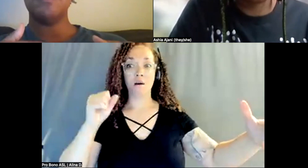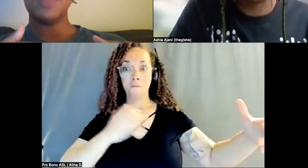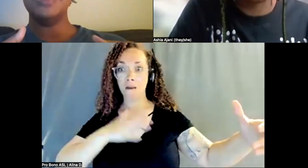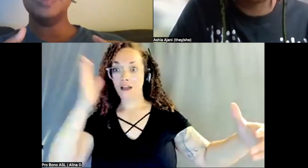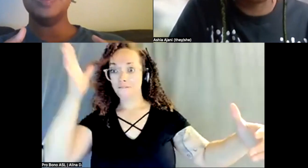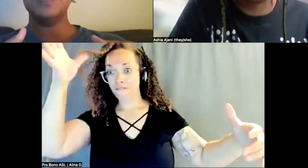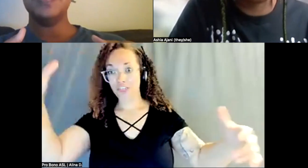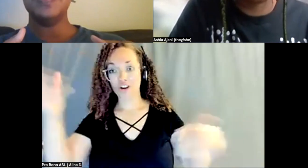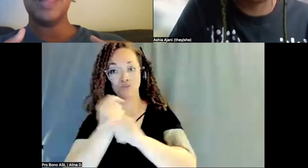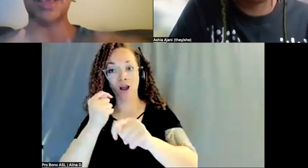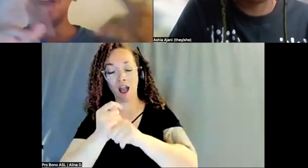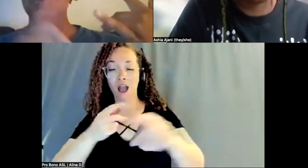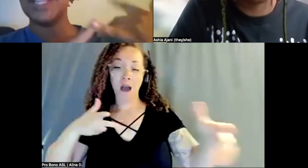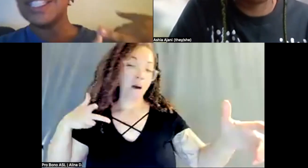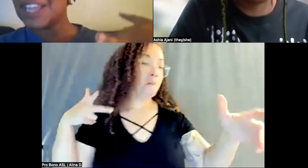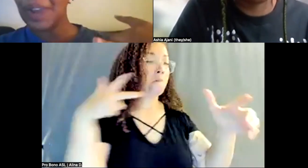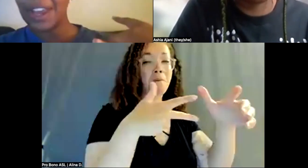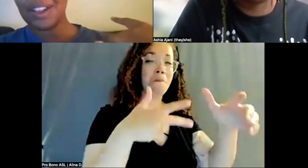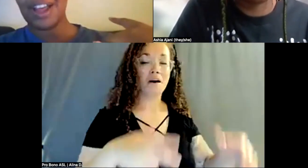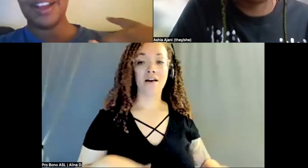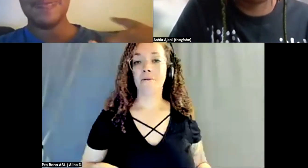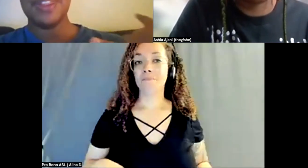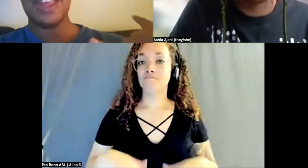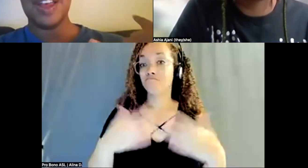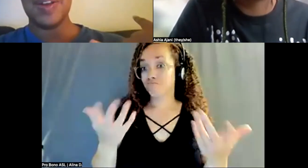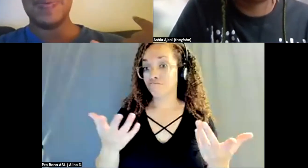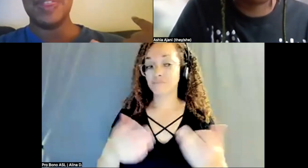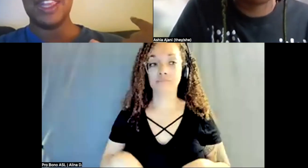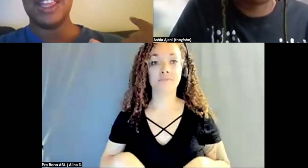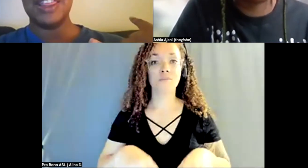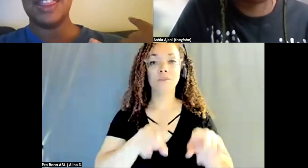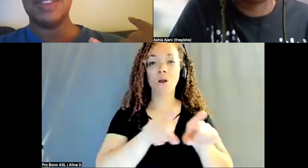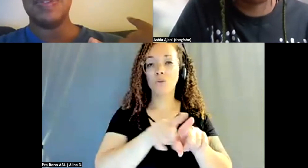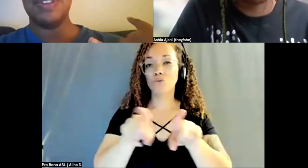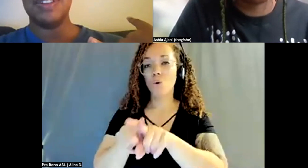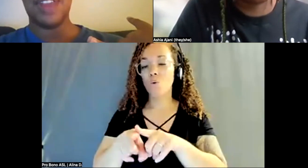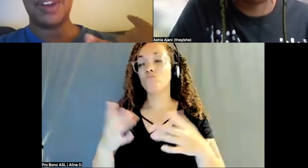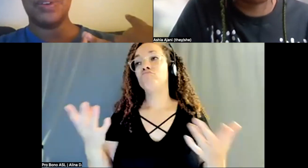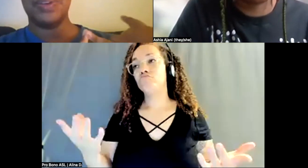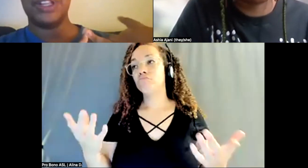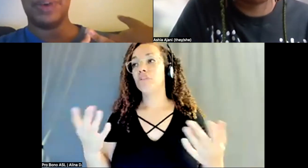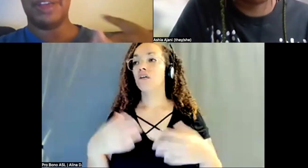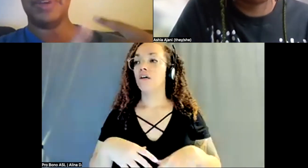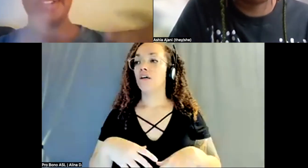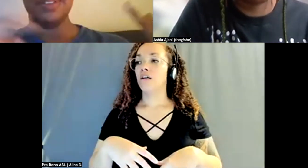kind of, like on planes I write a lot. And I don't know really why but